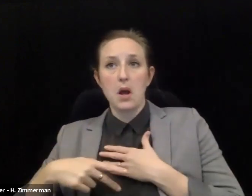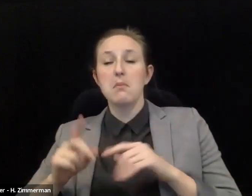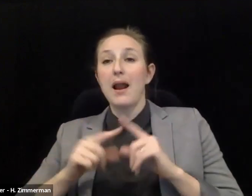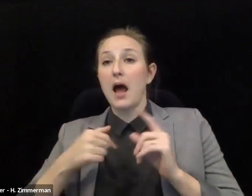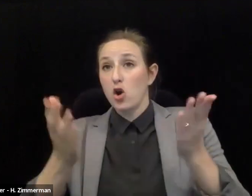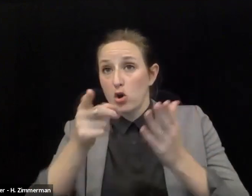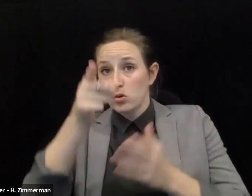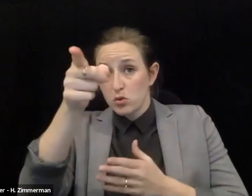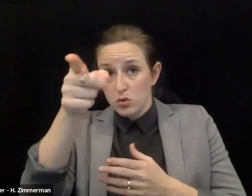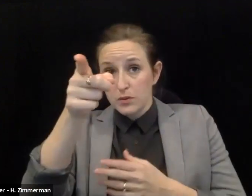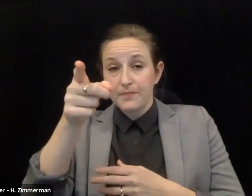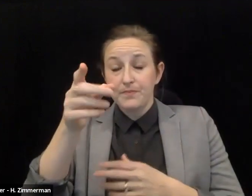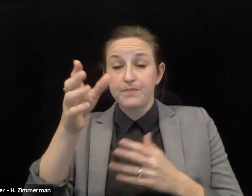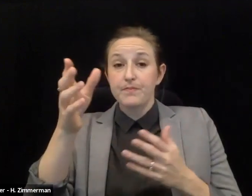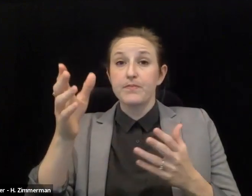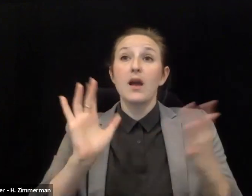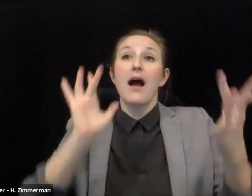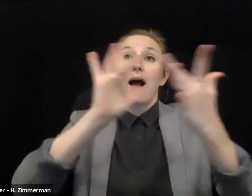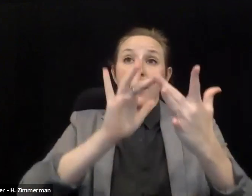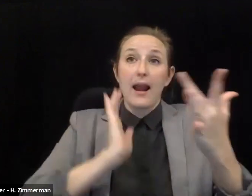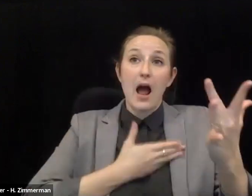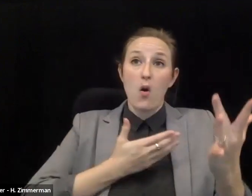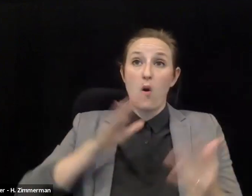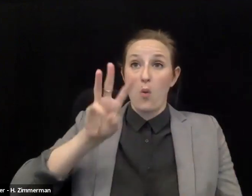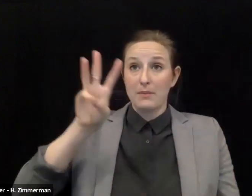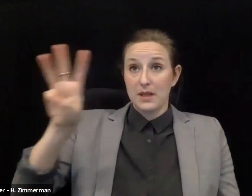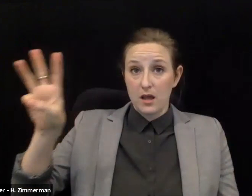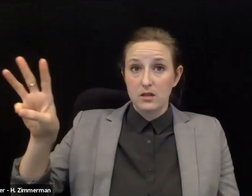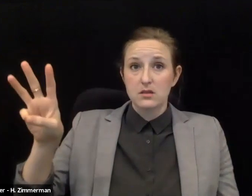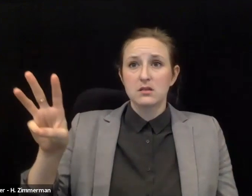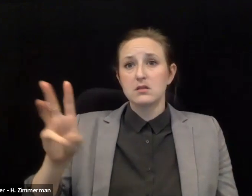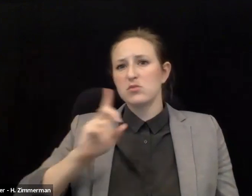out the American Council's website. I'm sure Lisa and Meredith might say the same for their organization